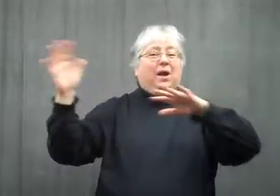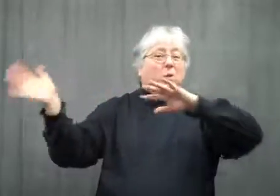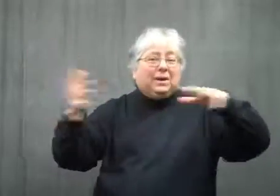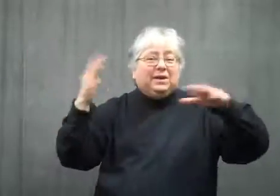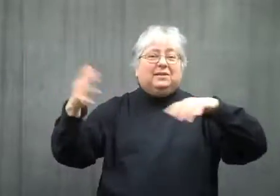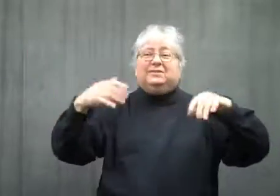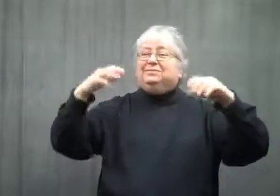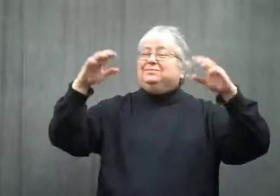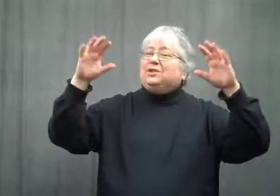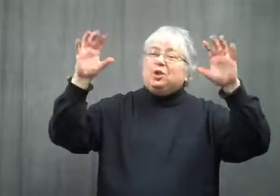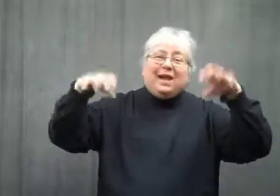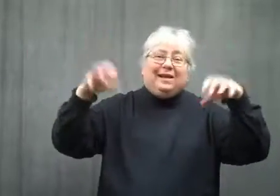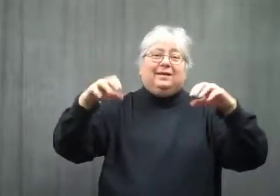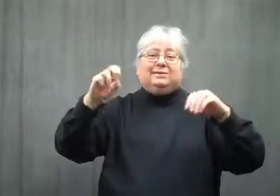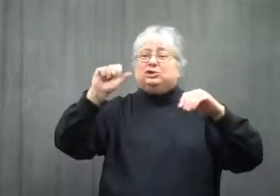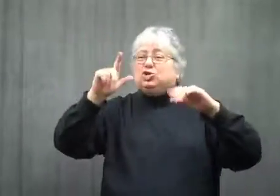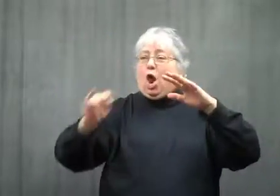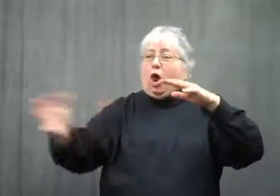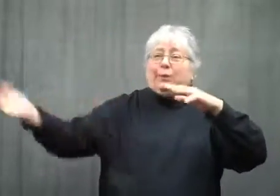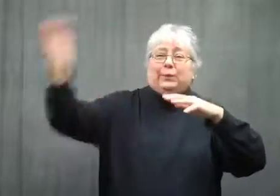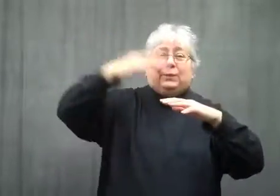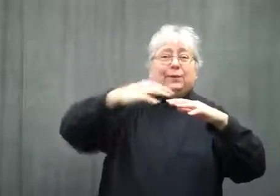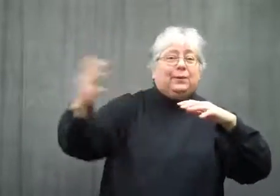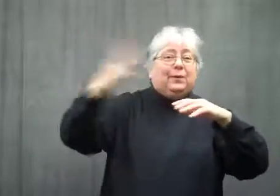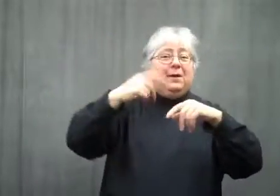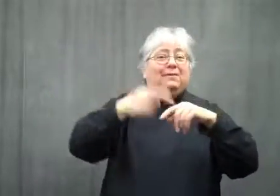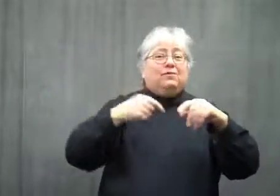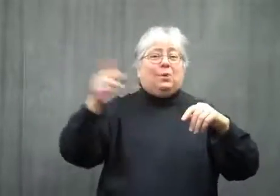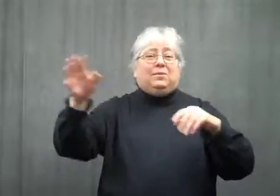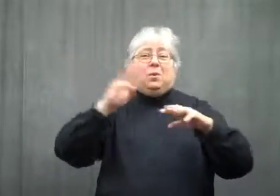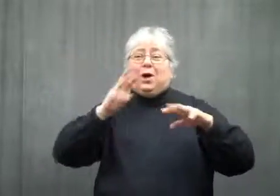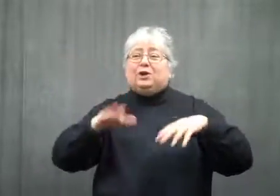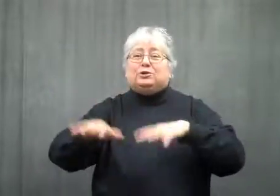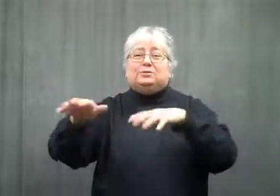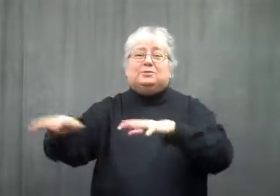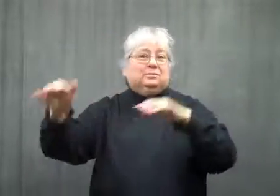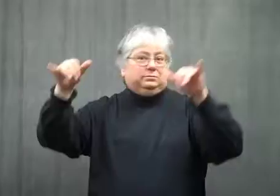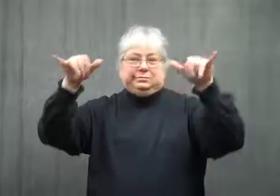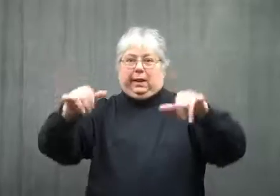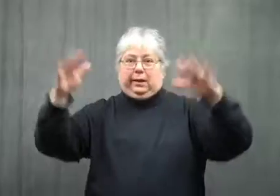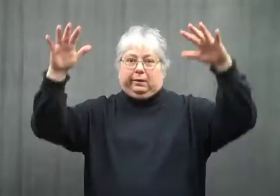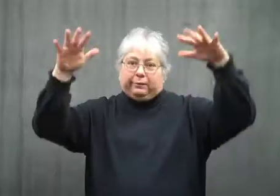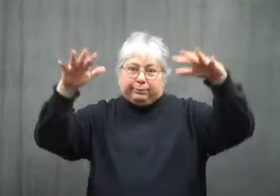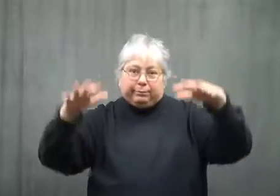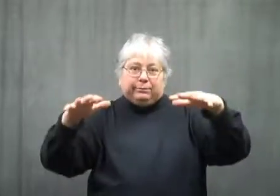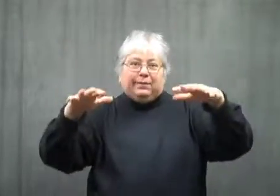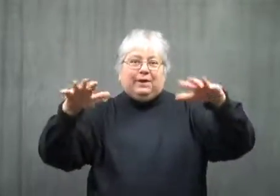The wind, rain and salt spray from the ocean keeps it from rising.